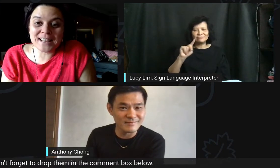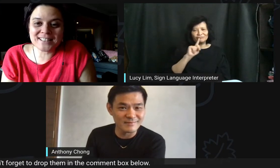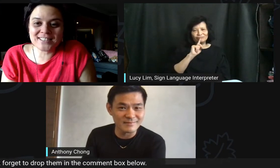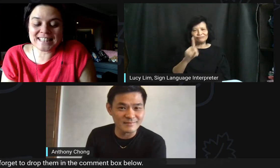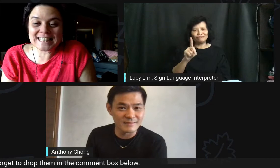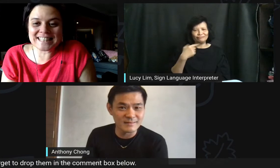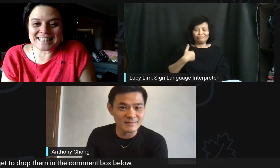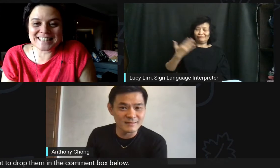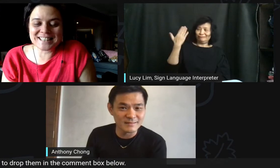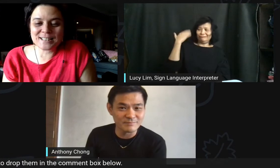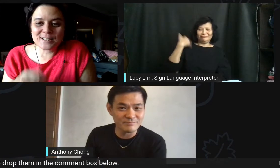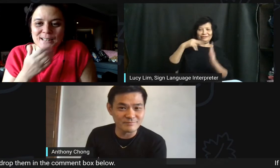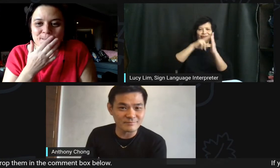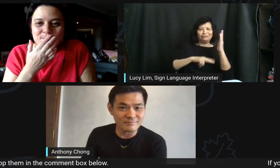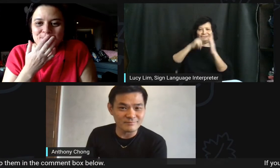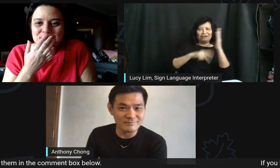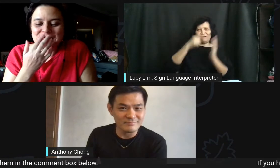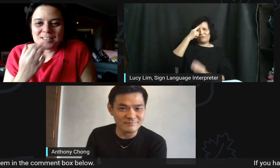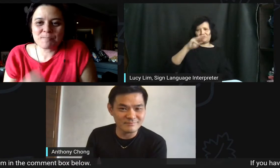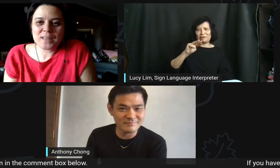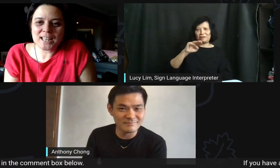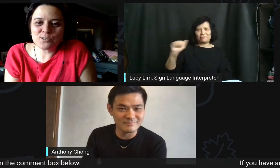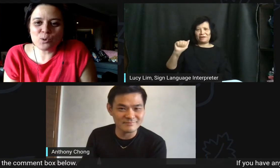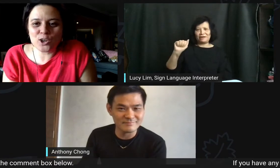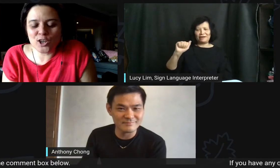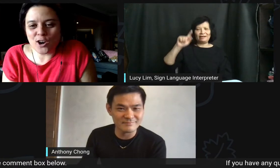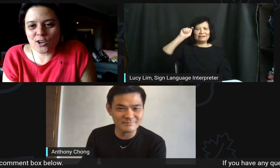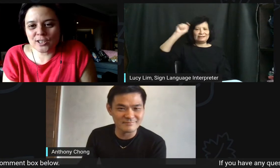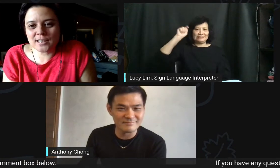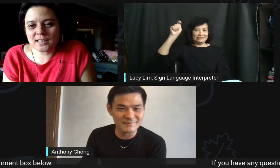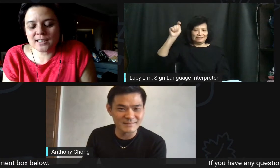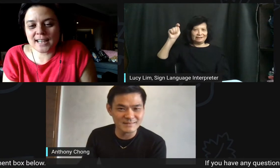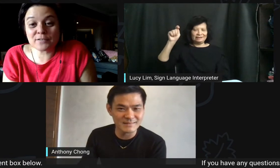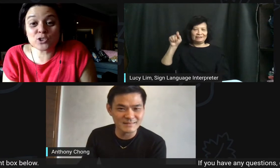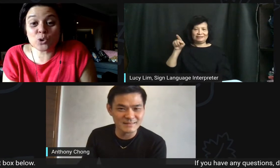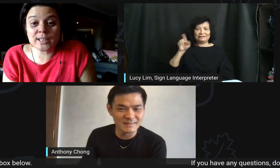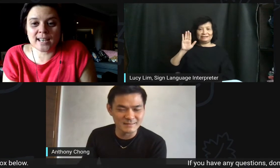master thesis. His work on Deaf storytelling